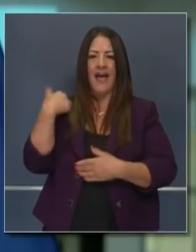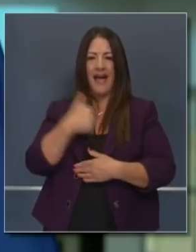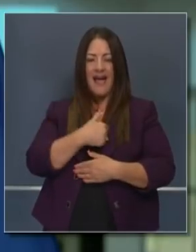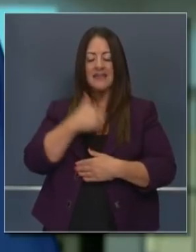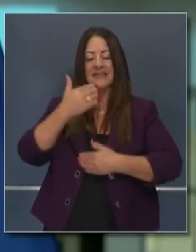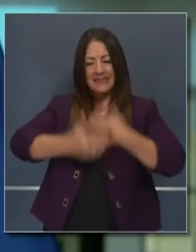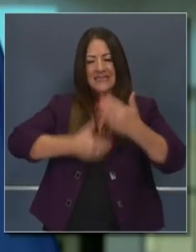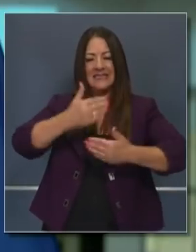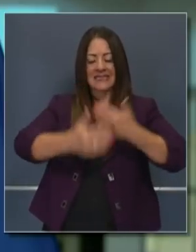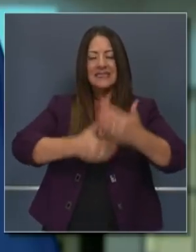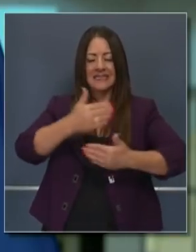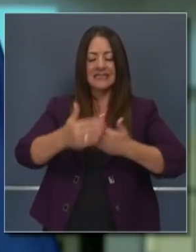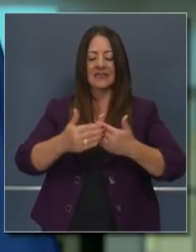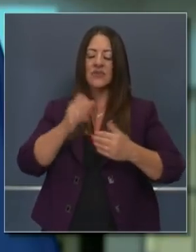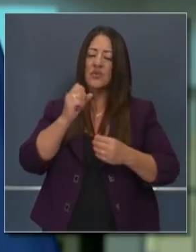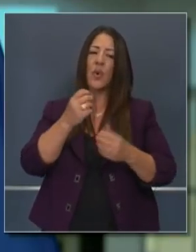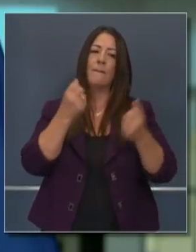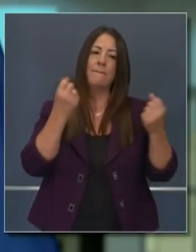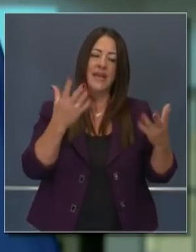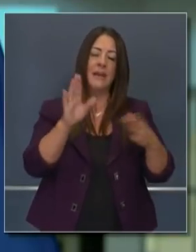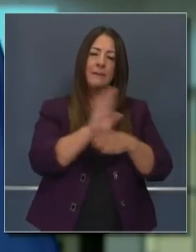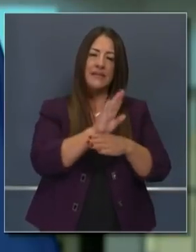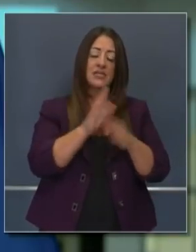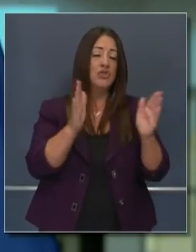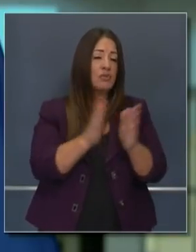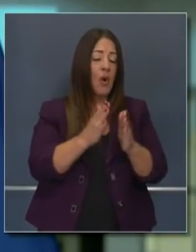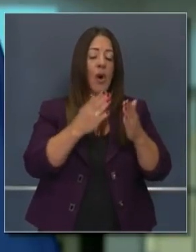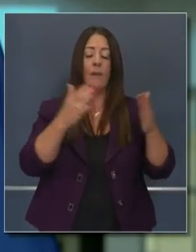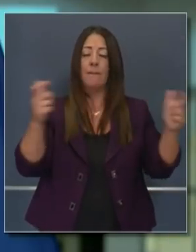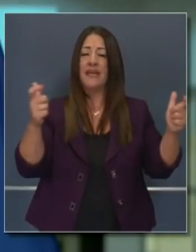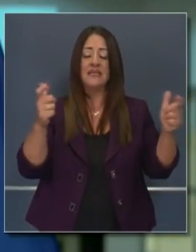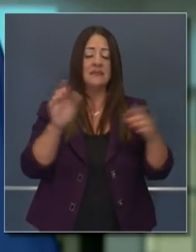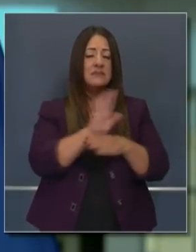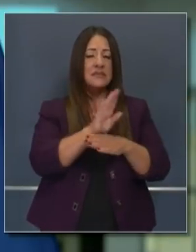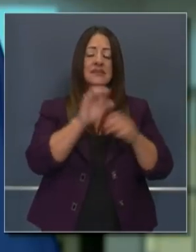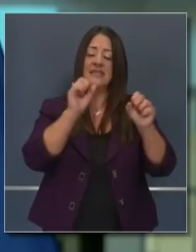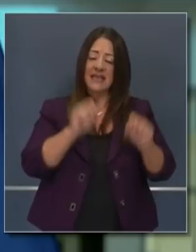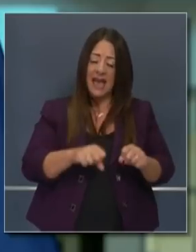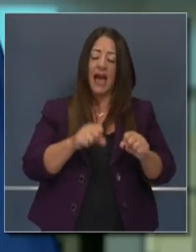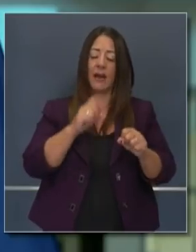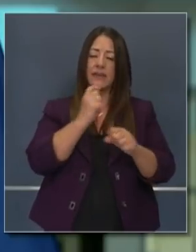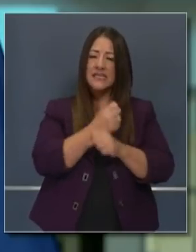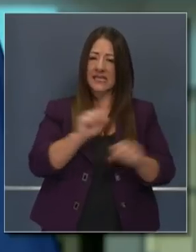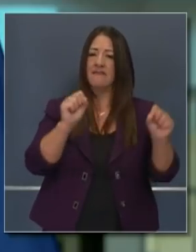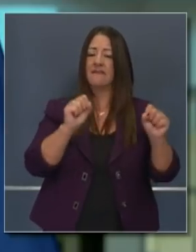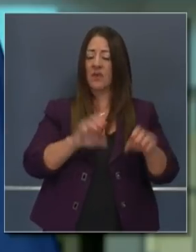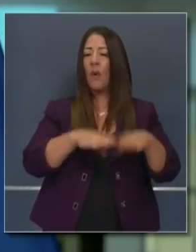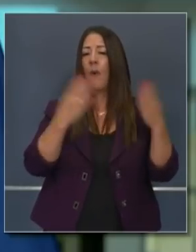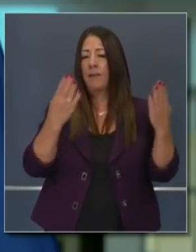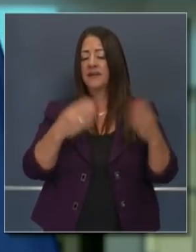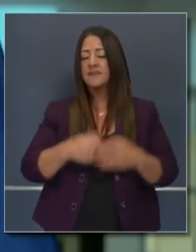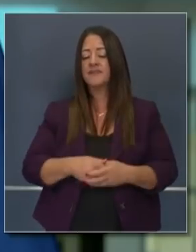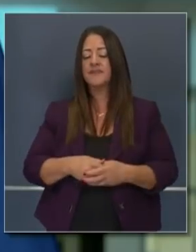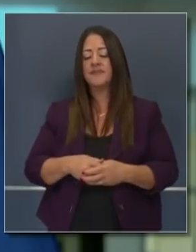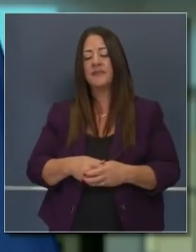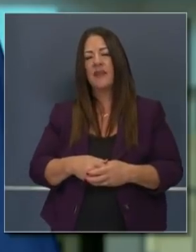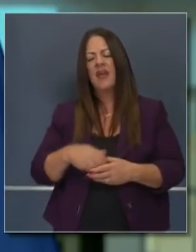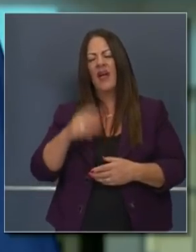IS CONTINUING TO ADVANCE THAT EFFORT AS AGAIN WE CONTINUE TO MODIFY AND ALLOW FOR MORE ACTIVITY AND BUSINESSES LARGE